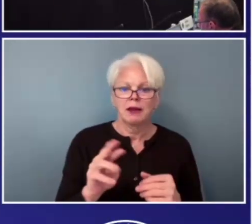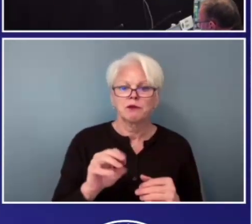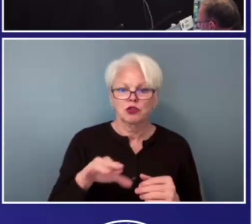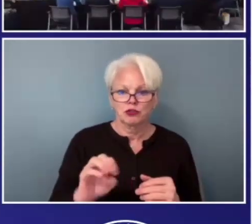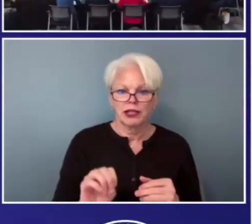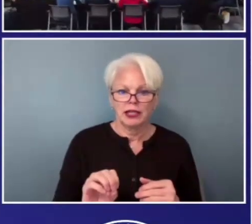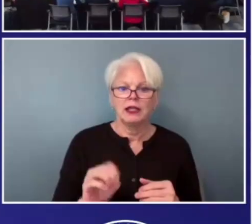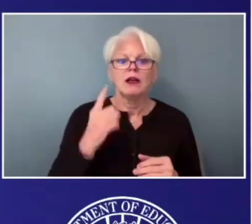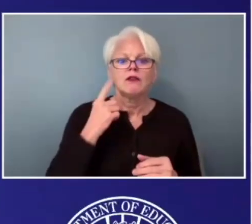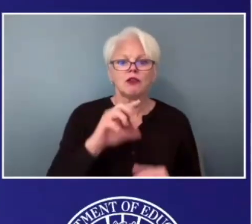if I can see thumbs.